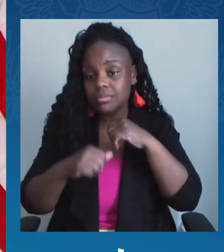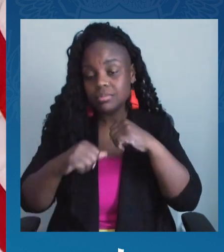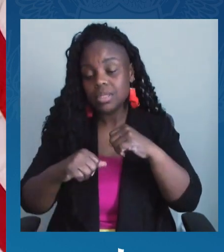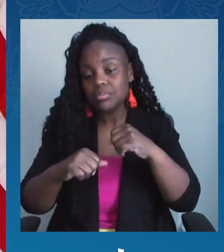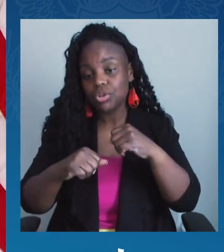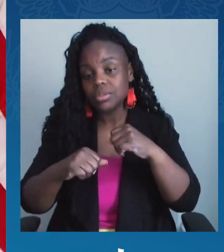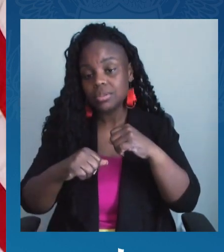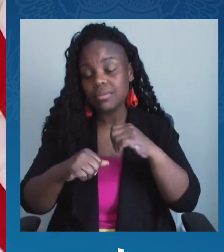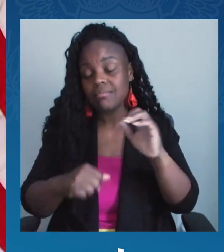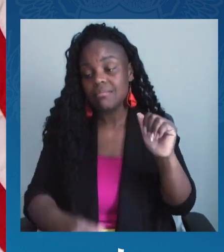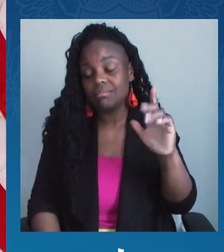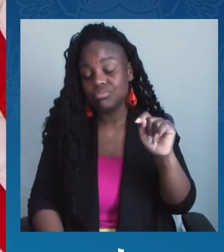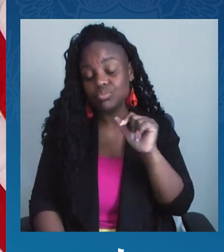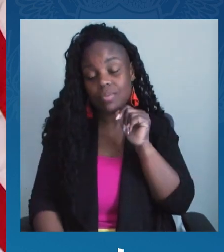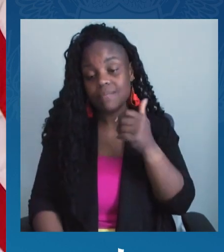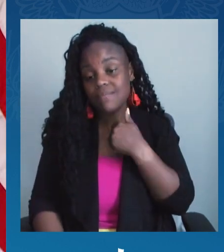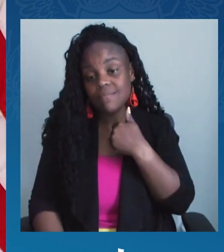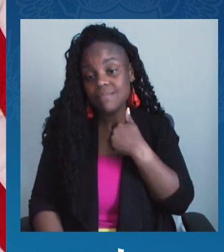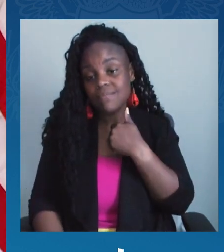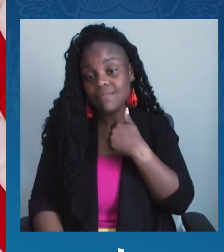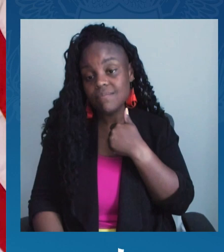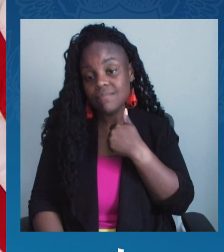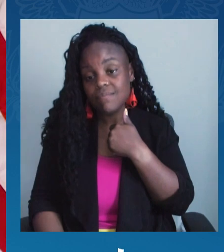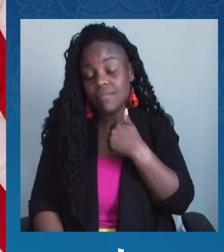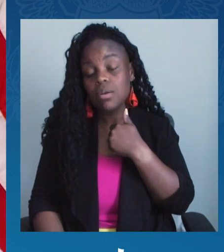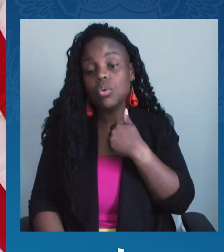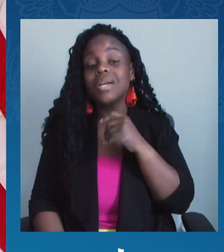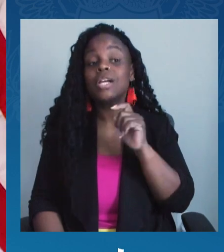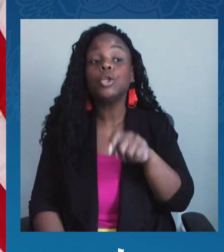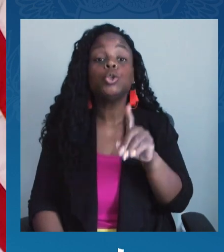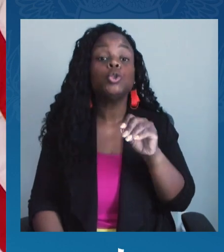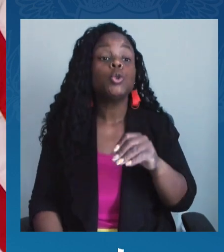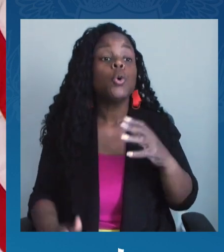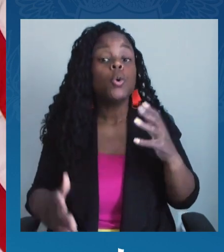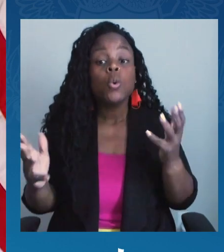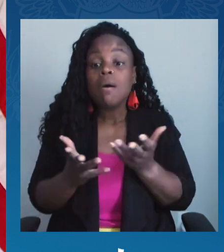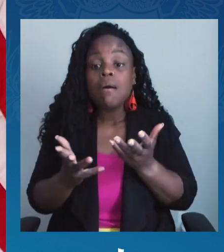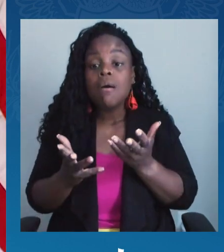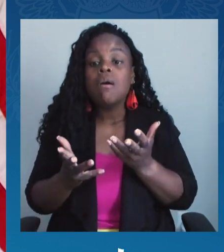So what do we need to do to actually then allow these pieces of legislation